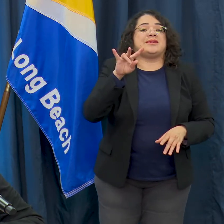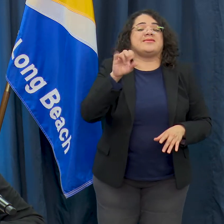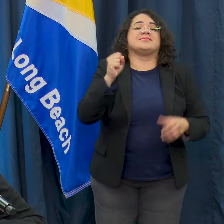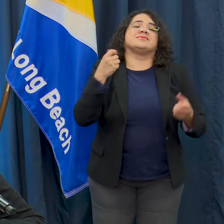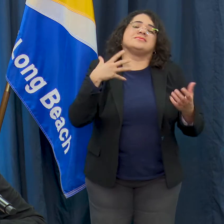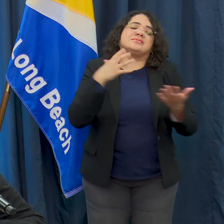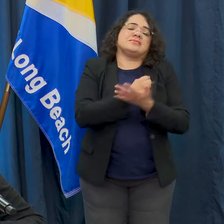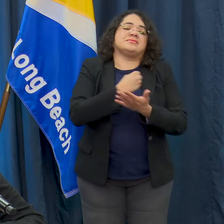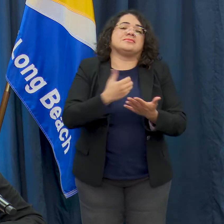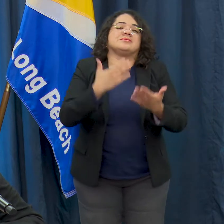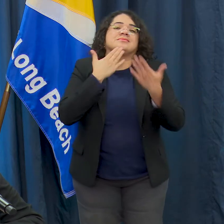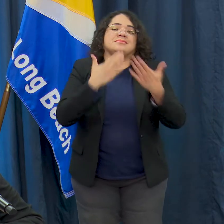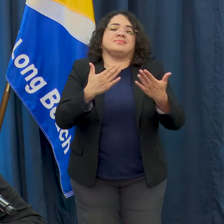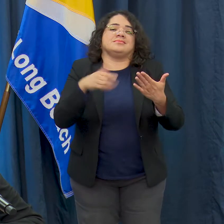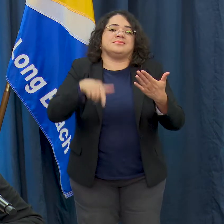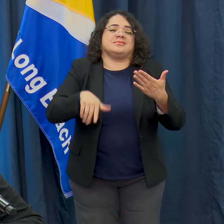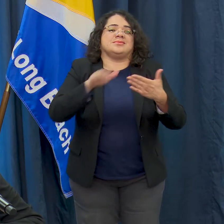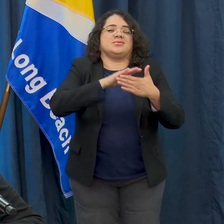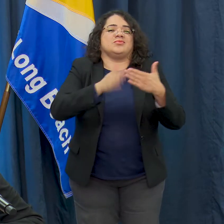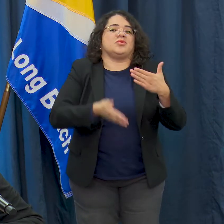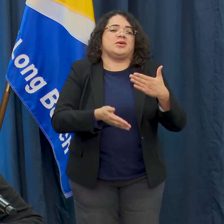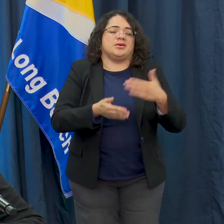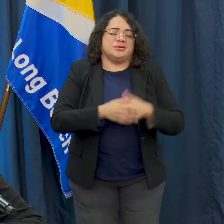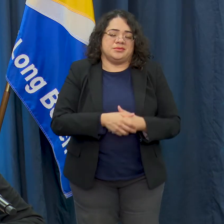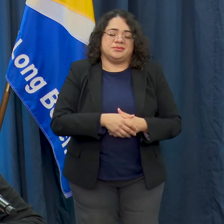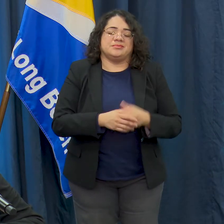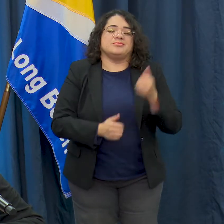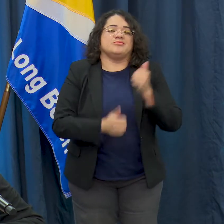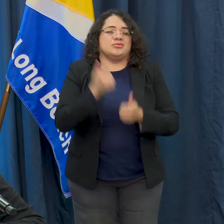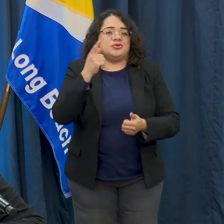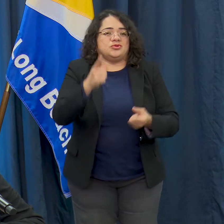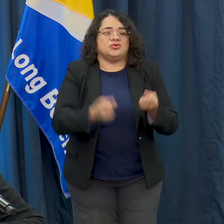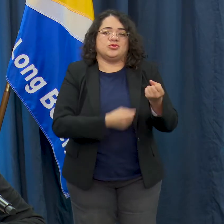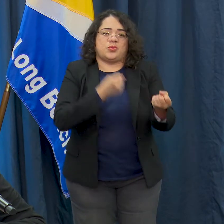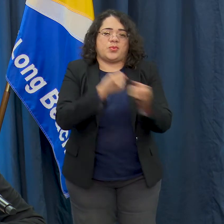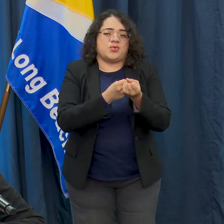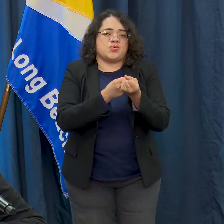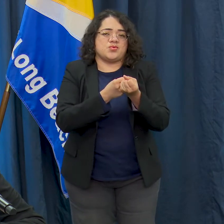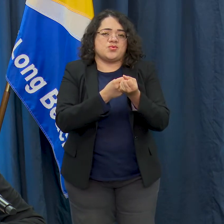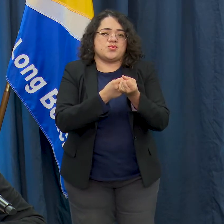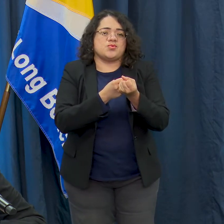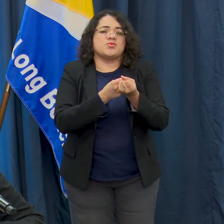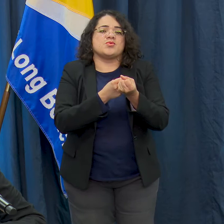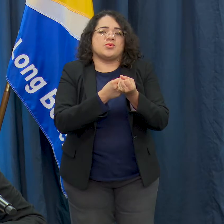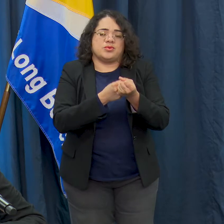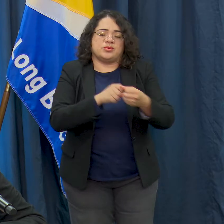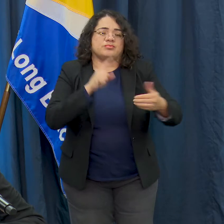Everyone was was generally very supportive of the ordinances this